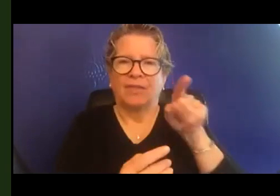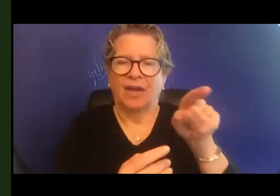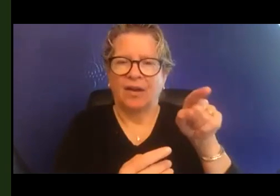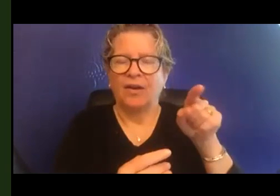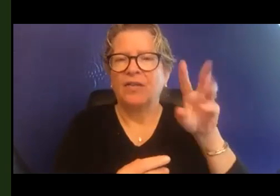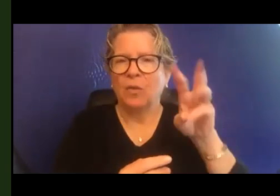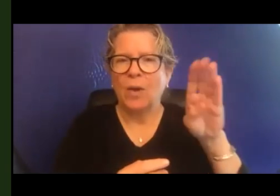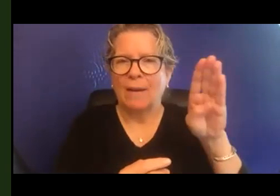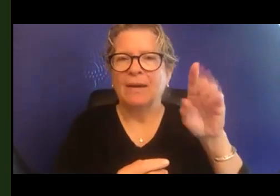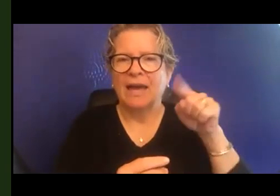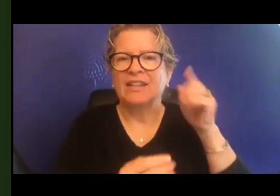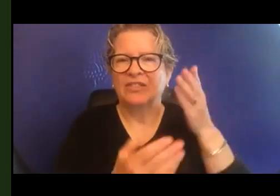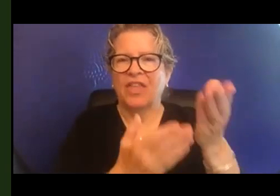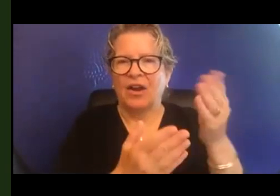and I will help you get through that.